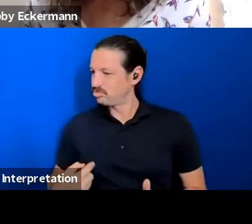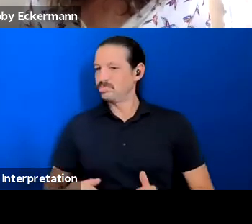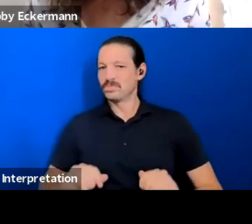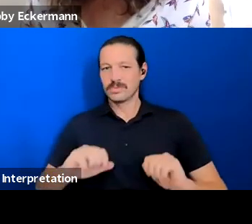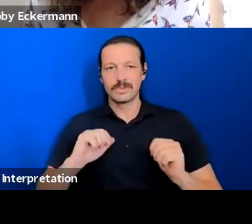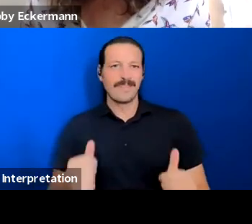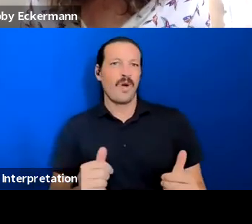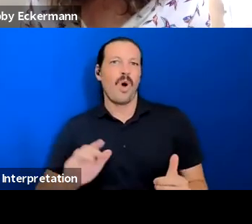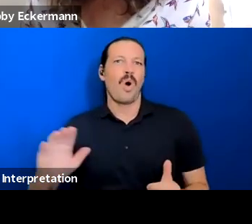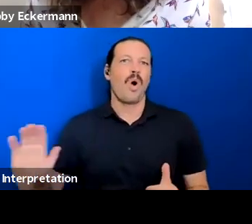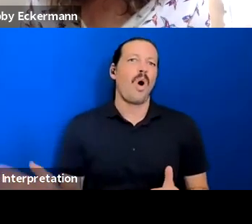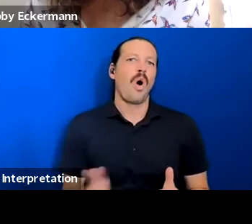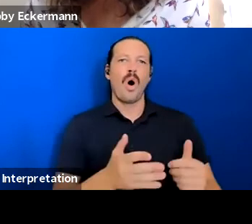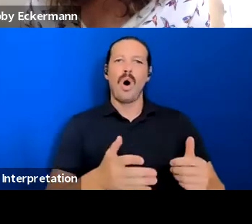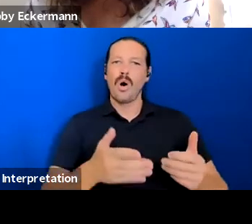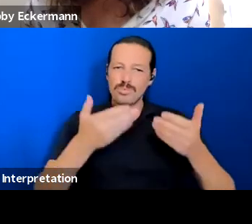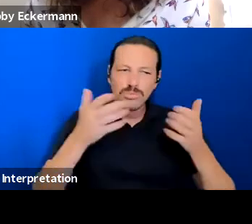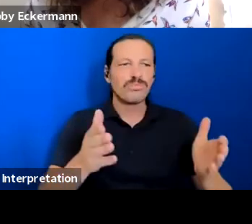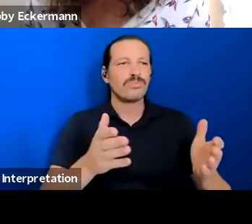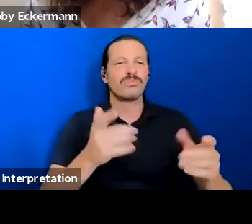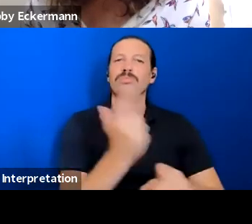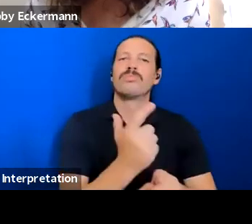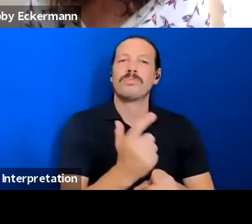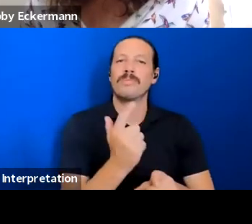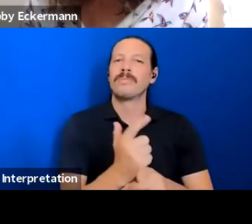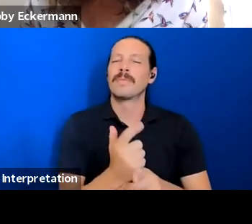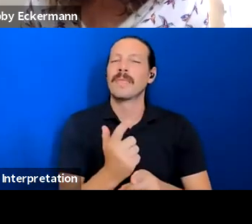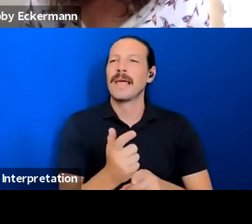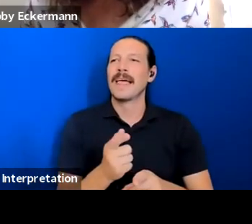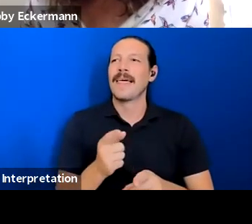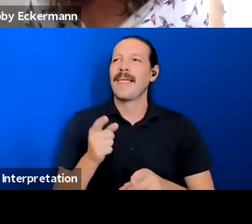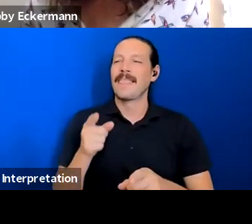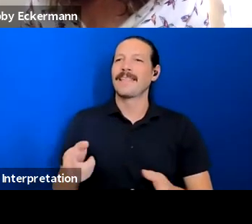you know, into the room and that's why we were there, that's why we were peers.